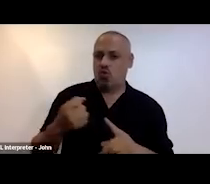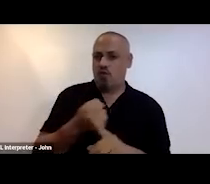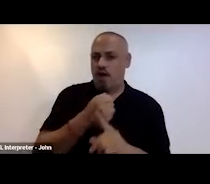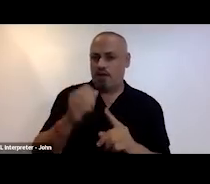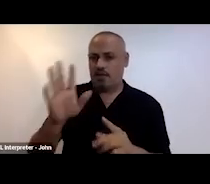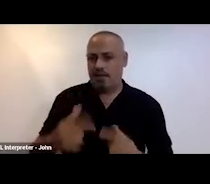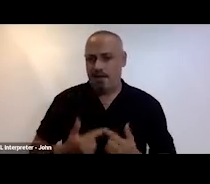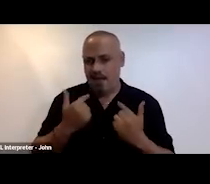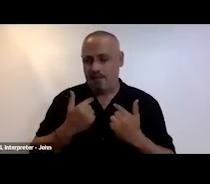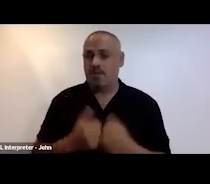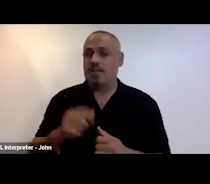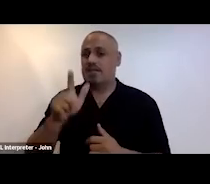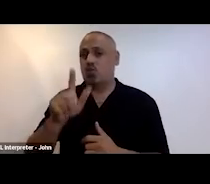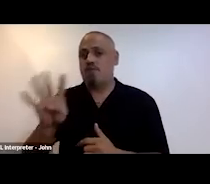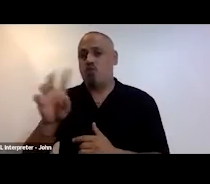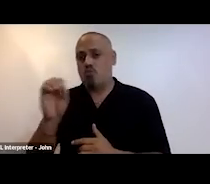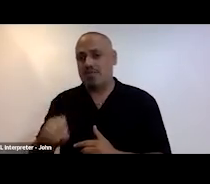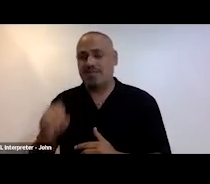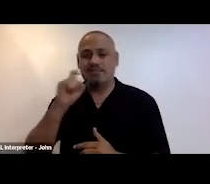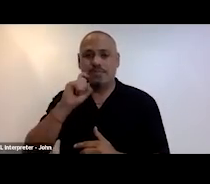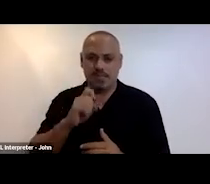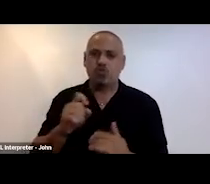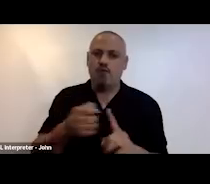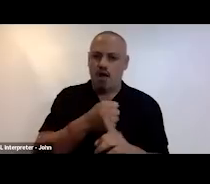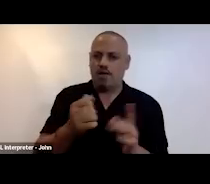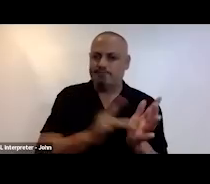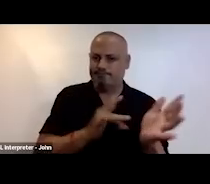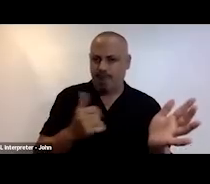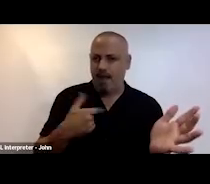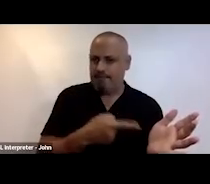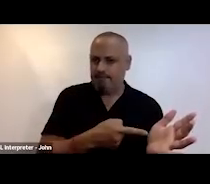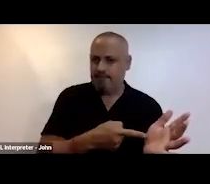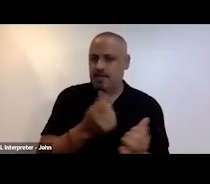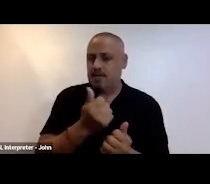and 24% experience sexual violence. So that's sort of any time in once lifetime.